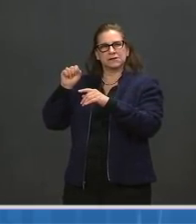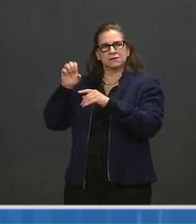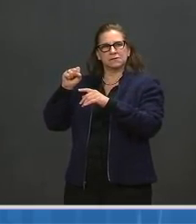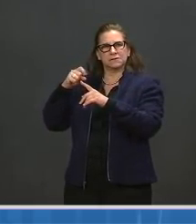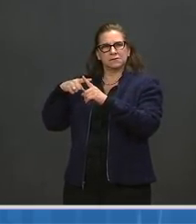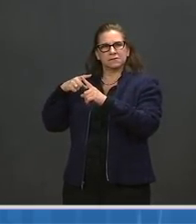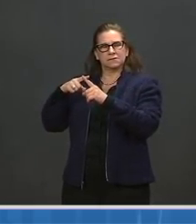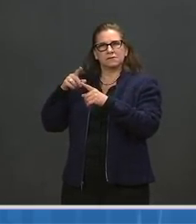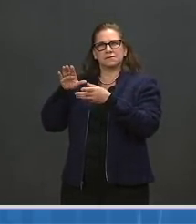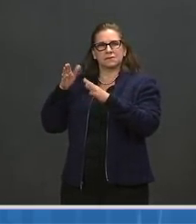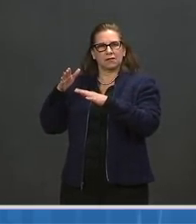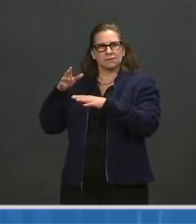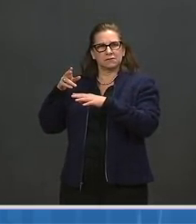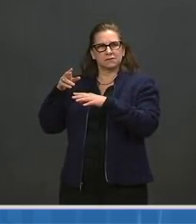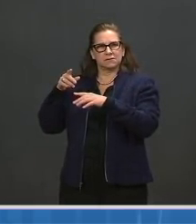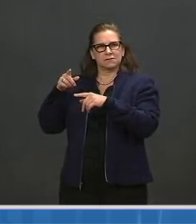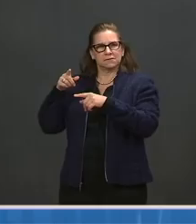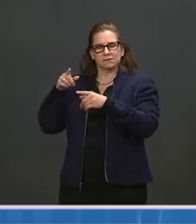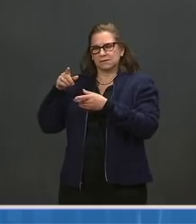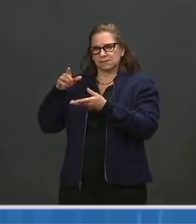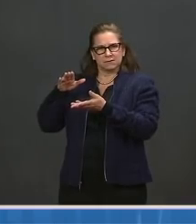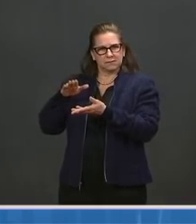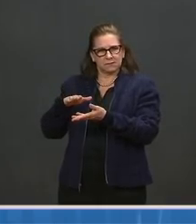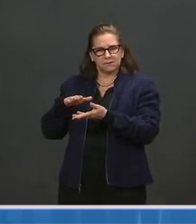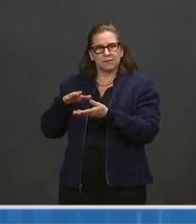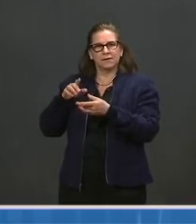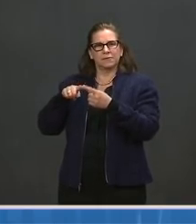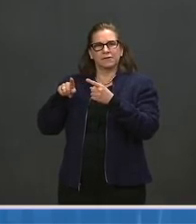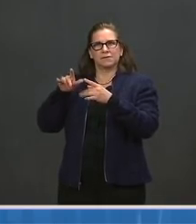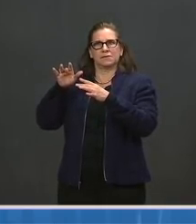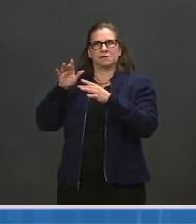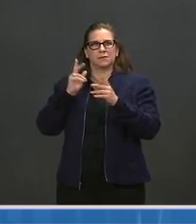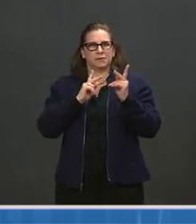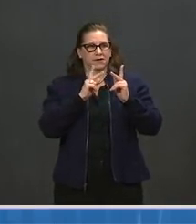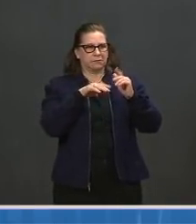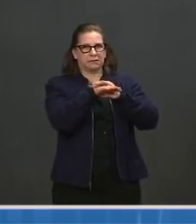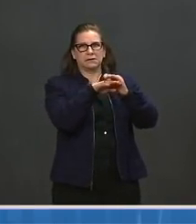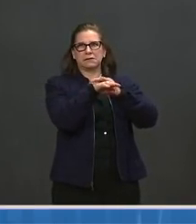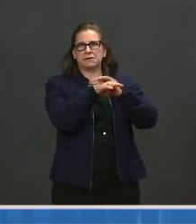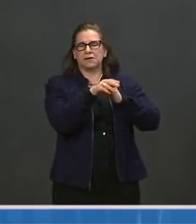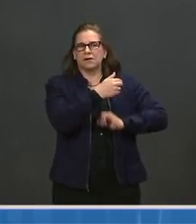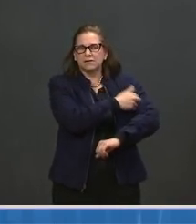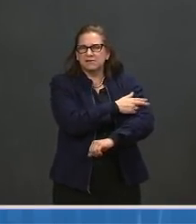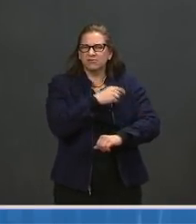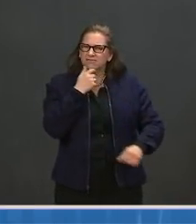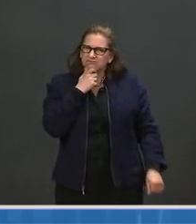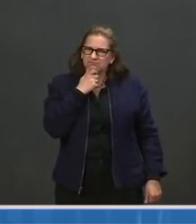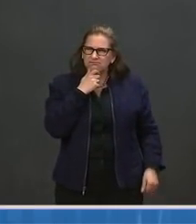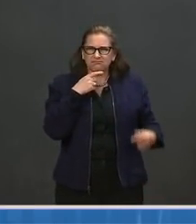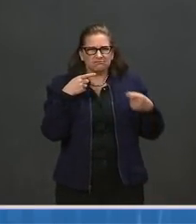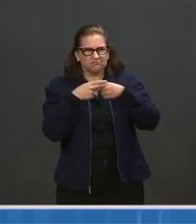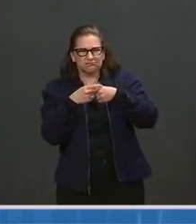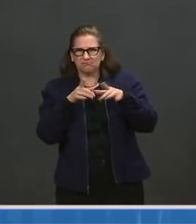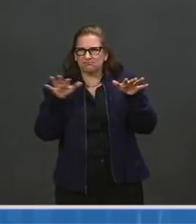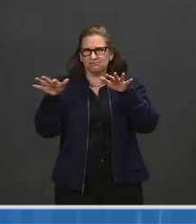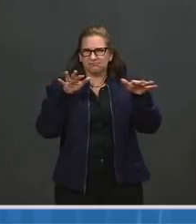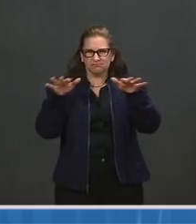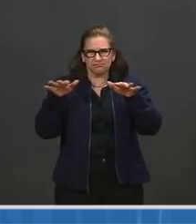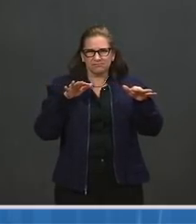And in the past week, the rate of decline of deaths has slowed. We also know that the trajectory of the pandemic varies